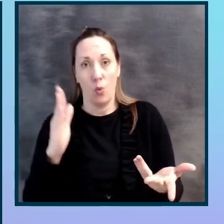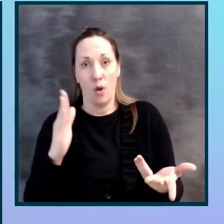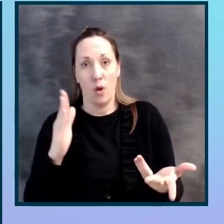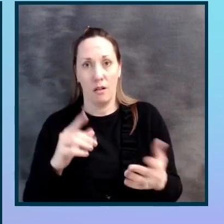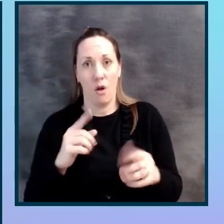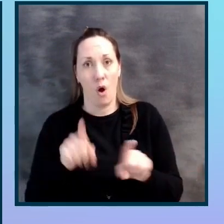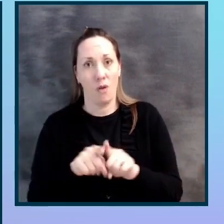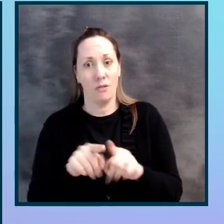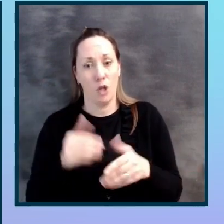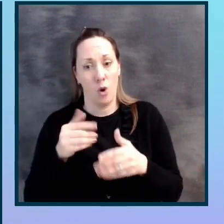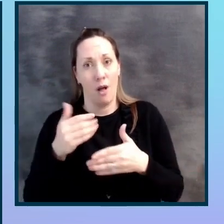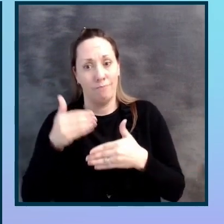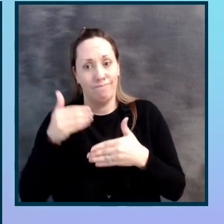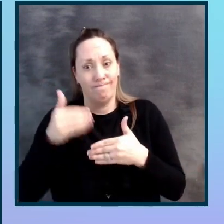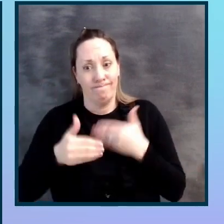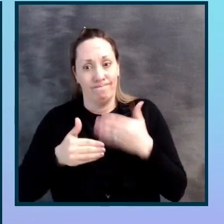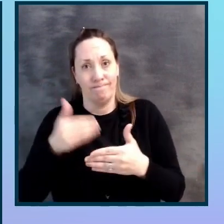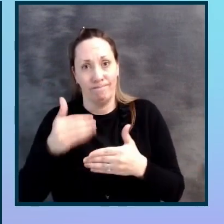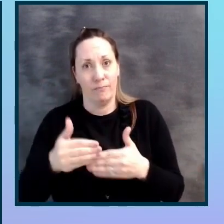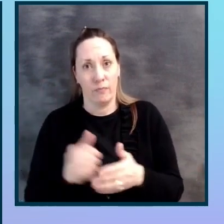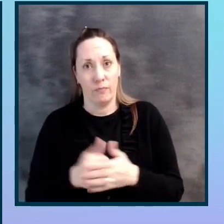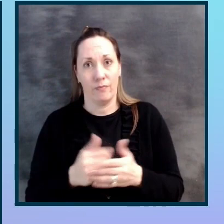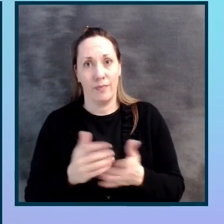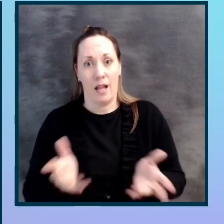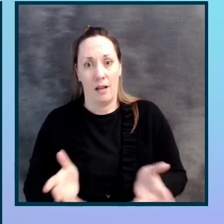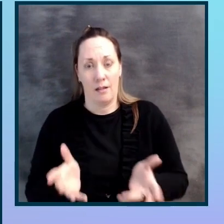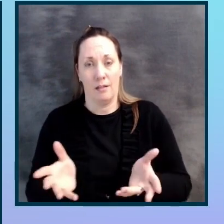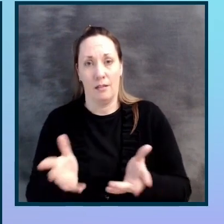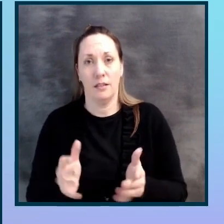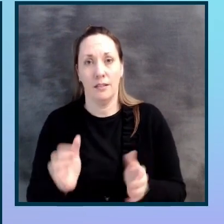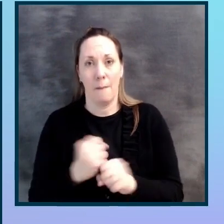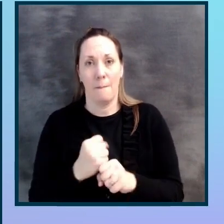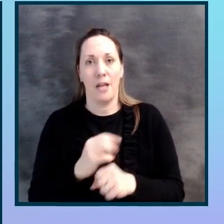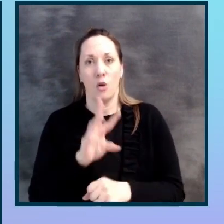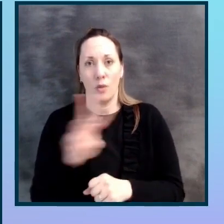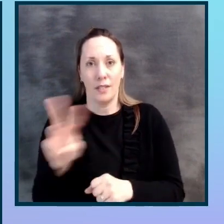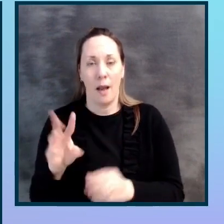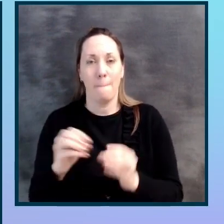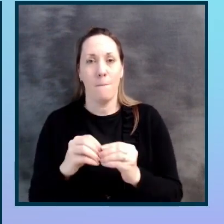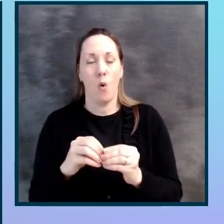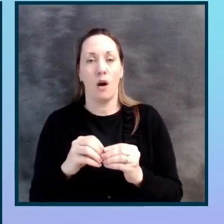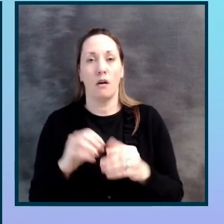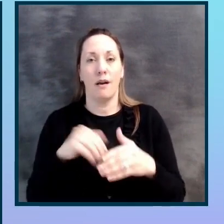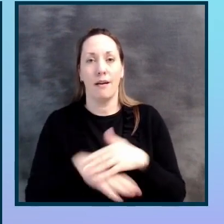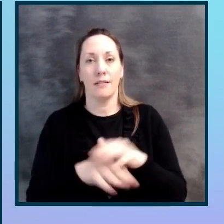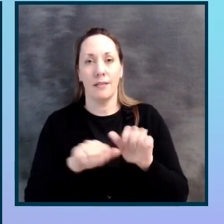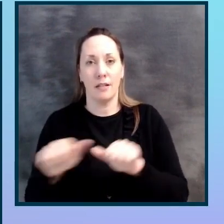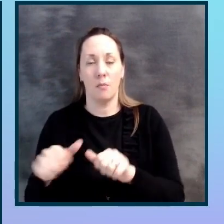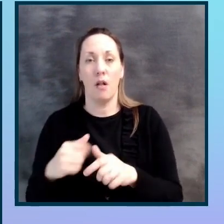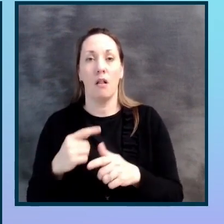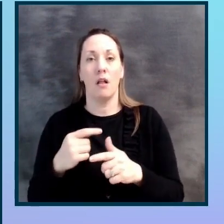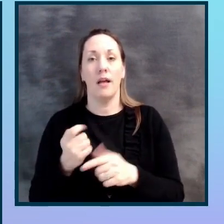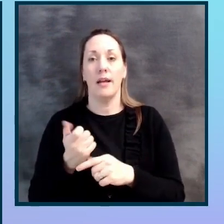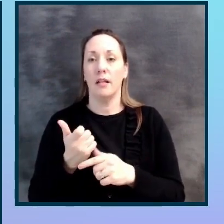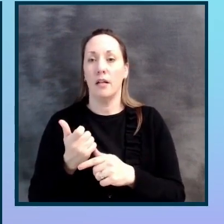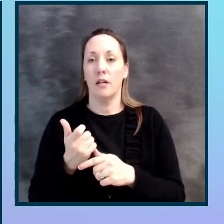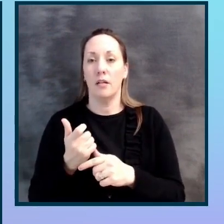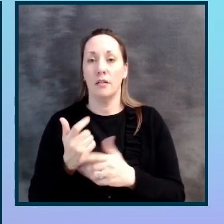just a little bit at that point to make your site even more accessible at that point. And a little bit of people get that